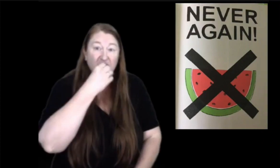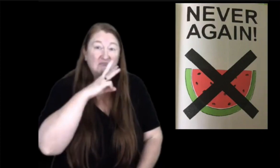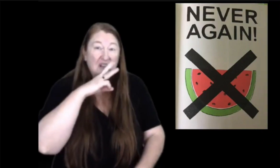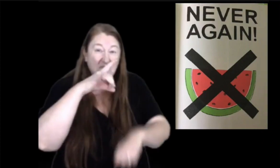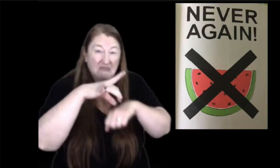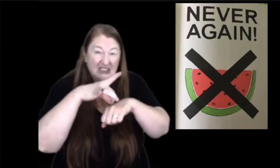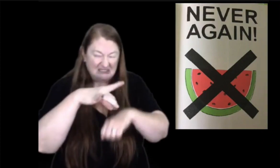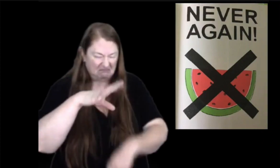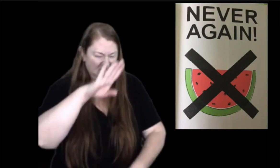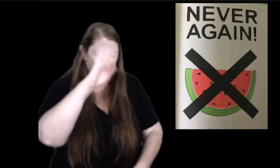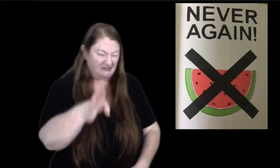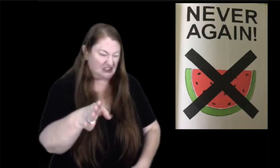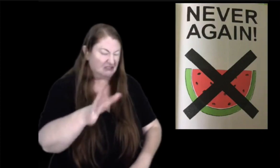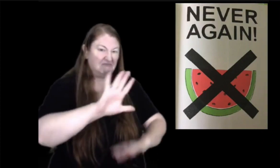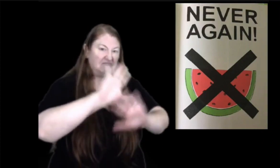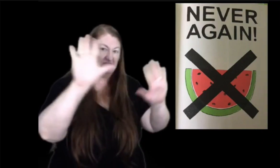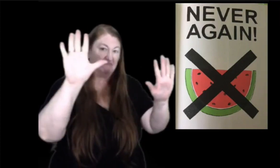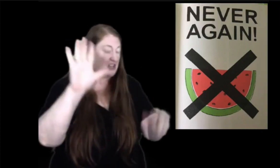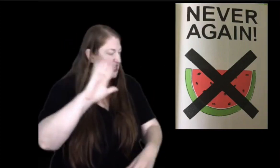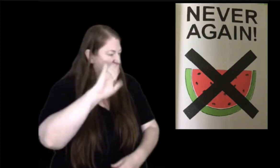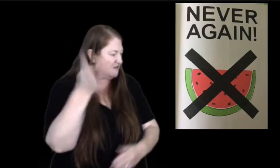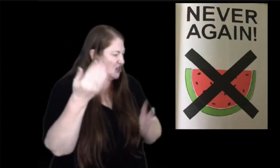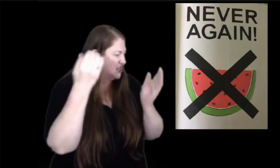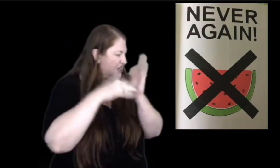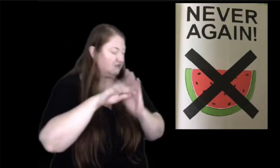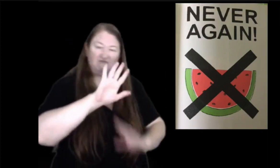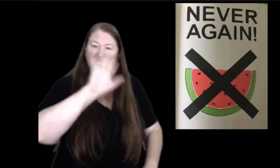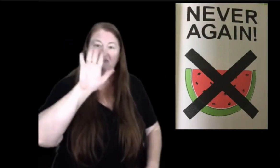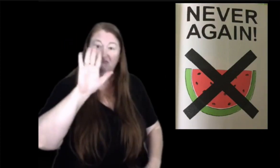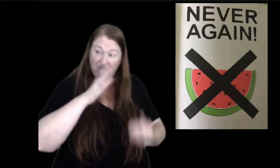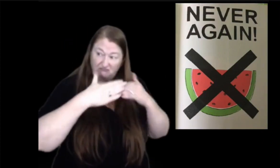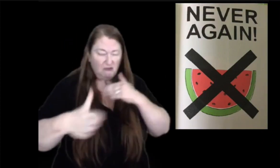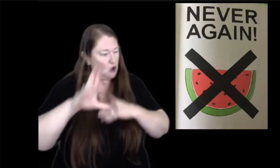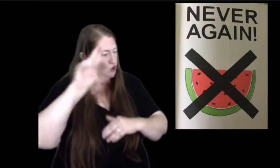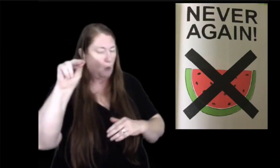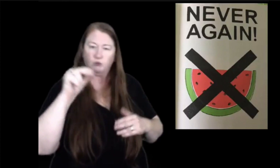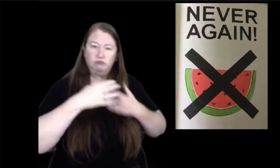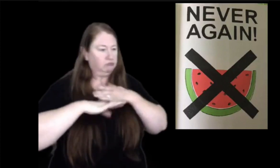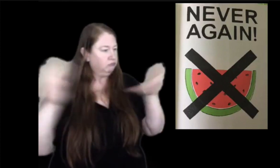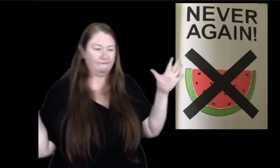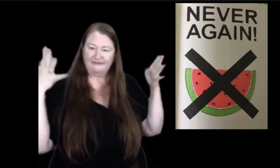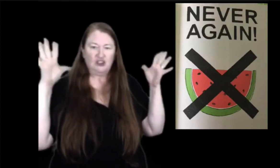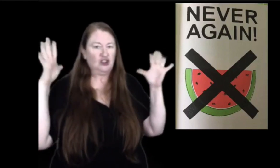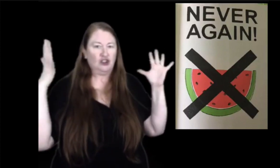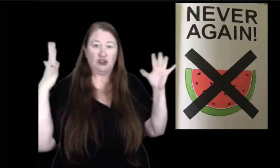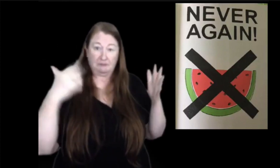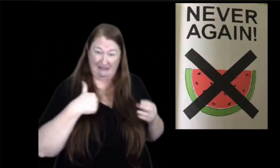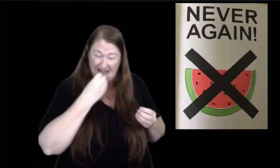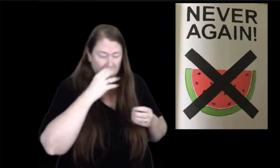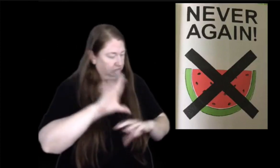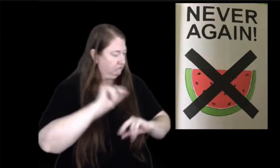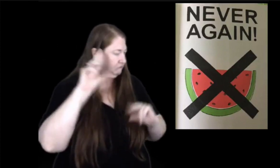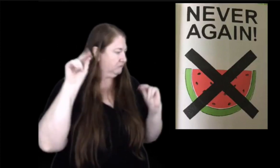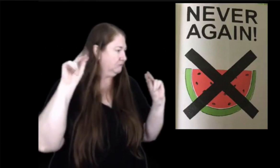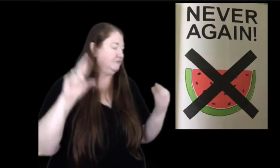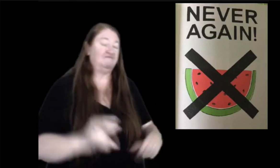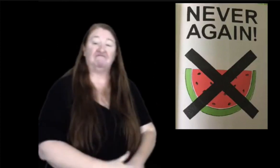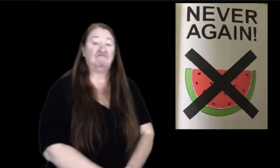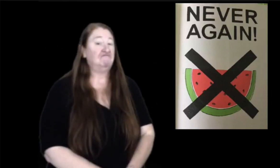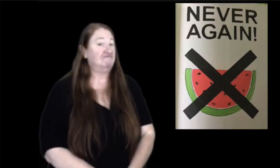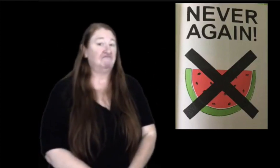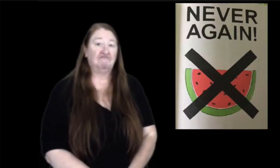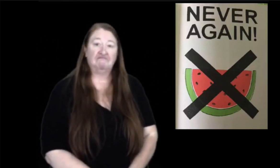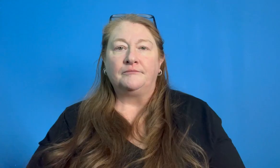Eat watermelon? Never again! From now on, I will never eat it again, FINISH, no no.